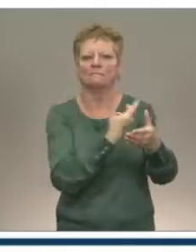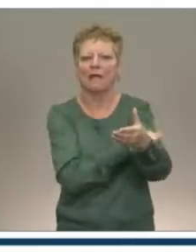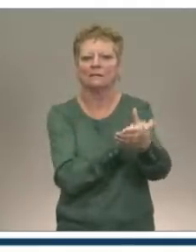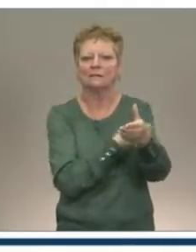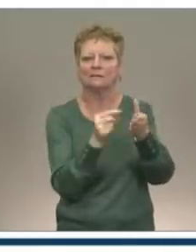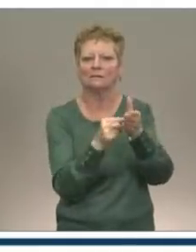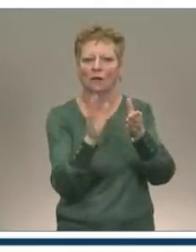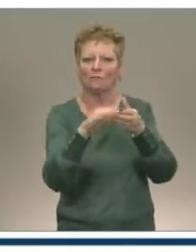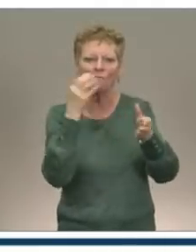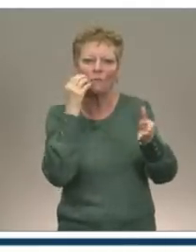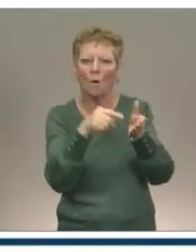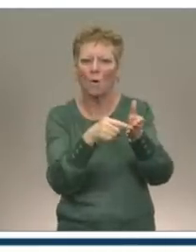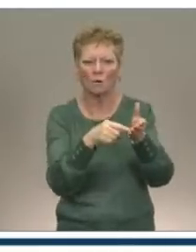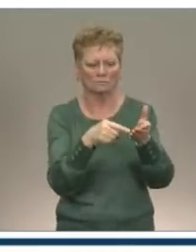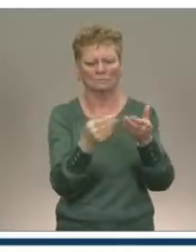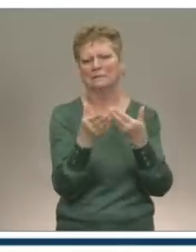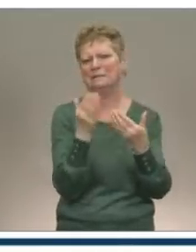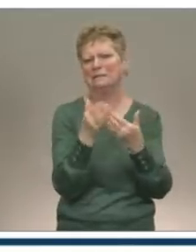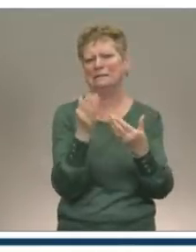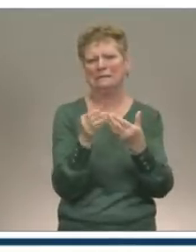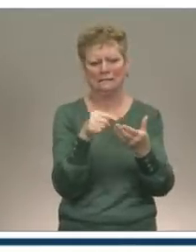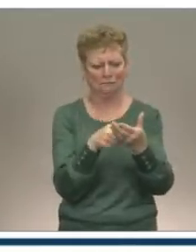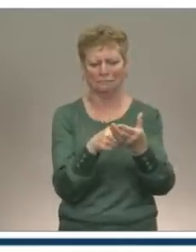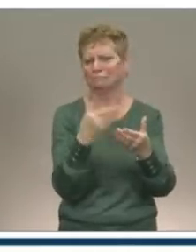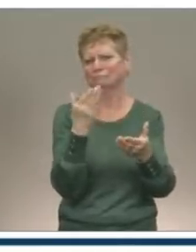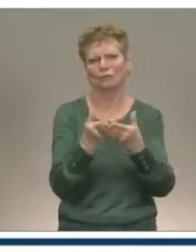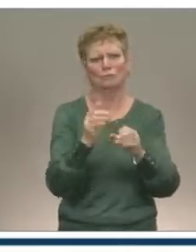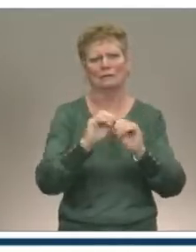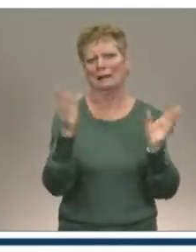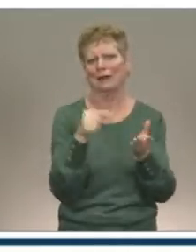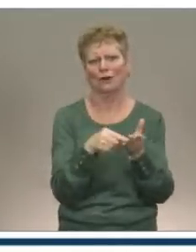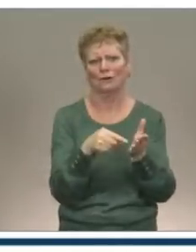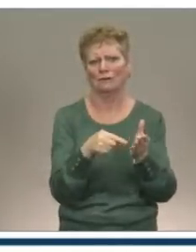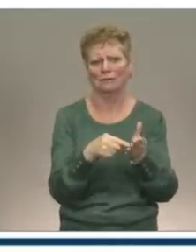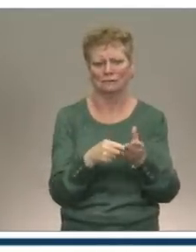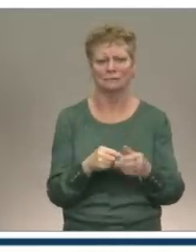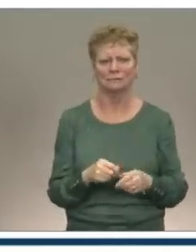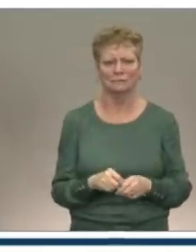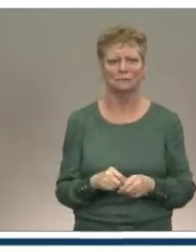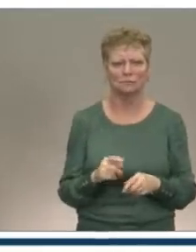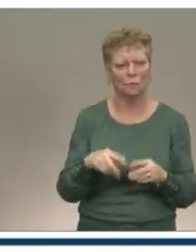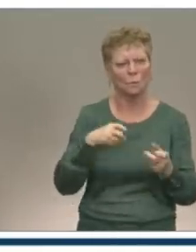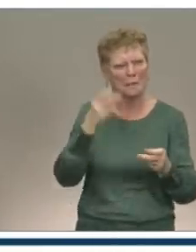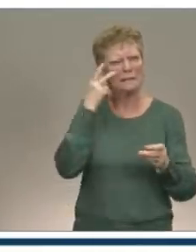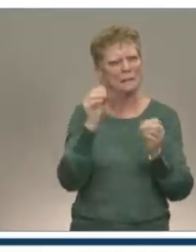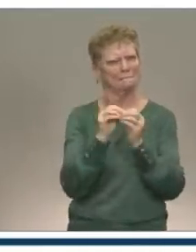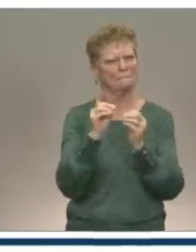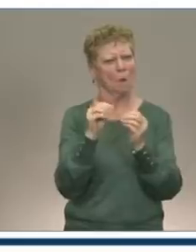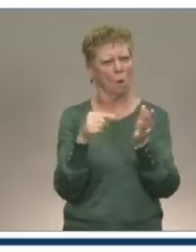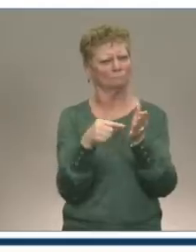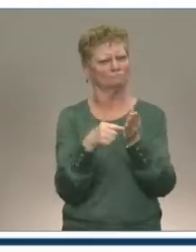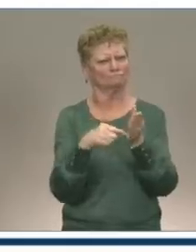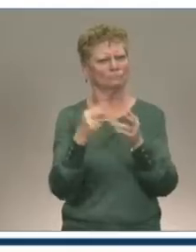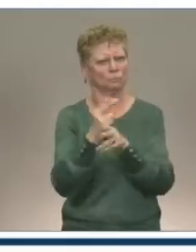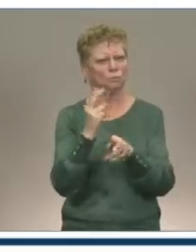accurate and this is the time to to start making sure we want to see more of that in place and dr